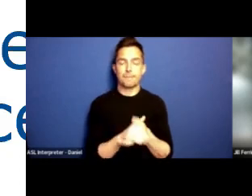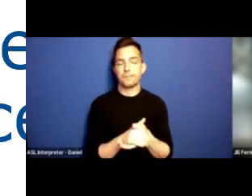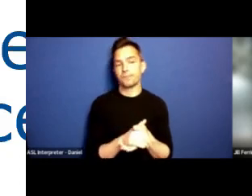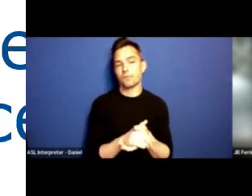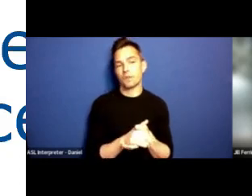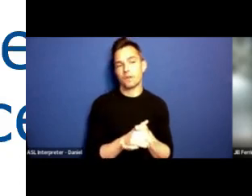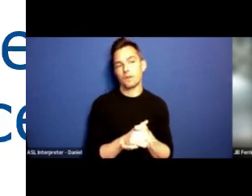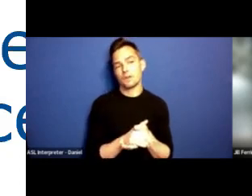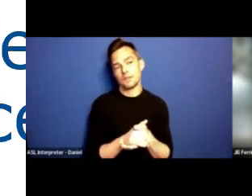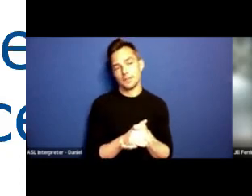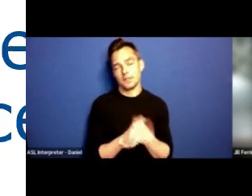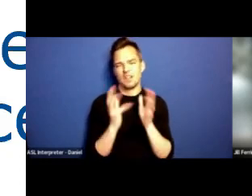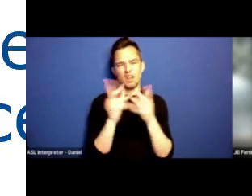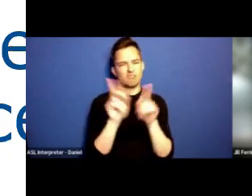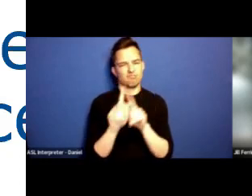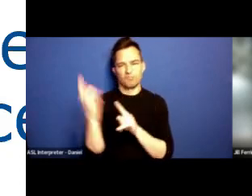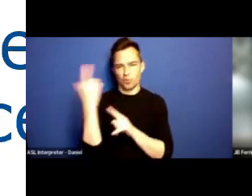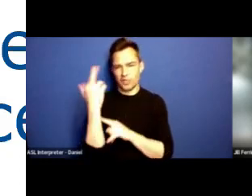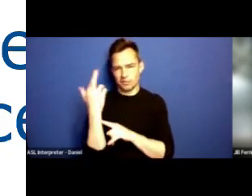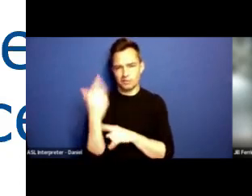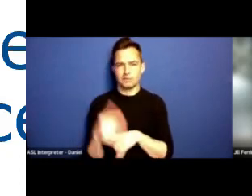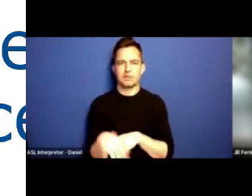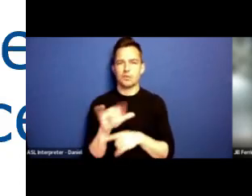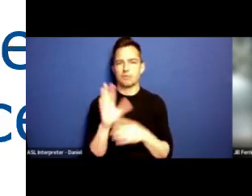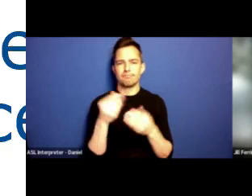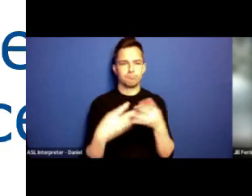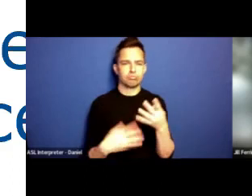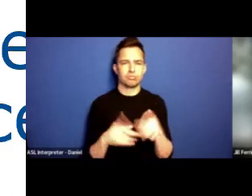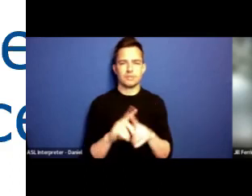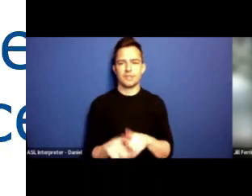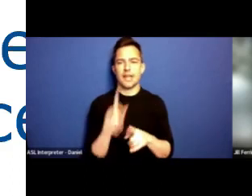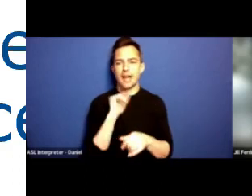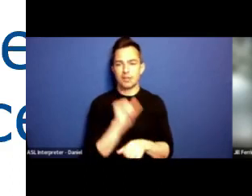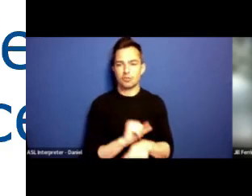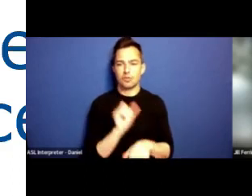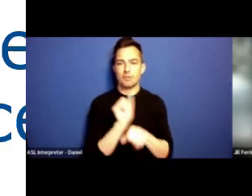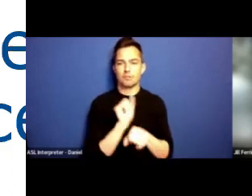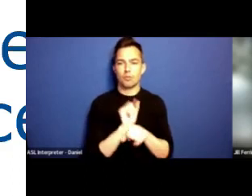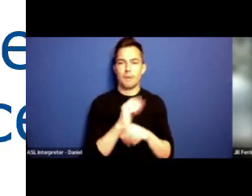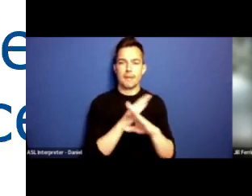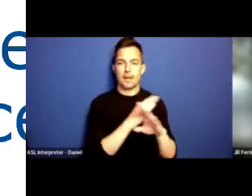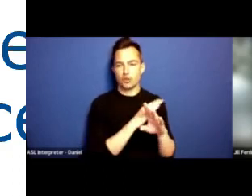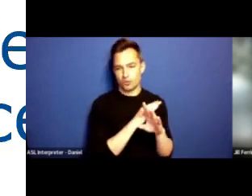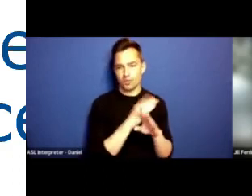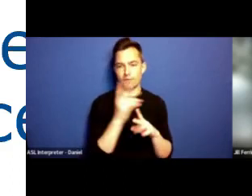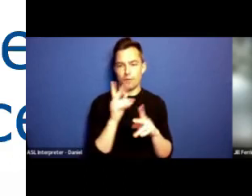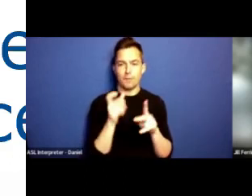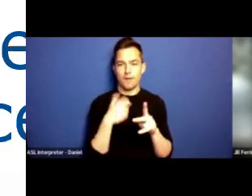are a variety of reasons. And there are a variety of actual employment barriers for people with lived experience of brain